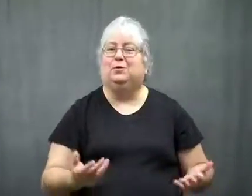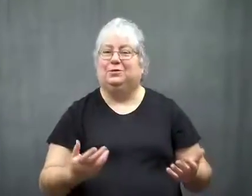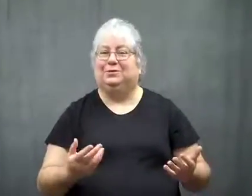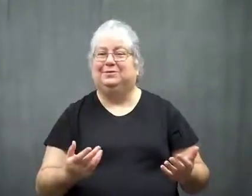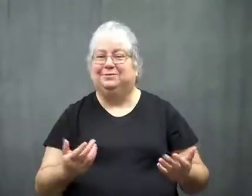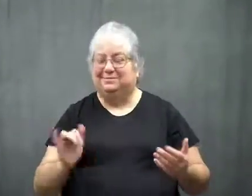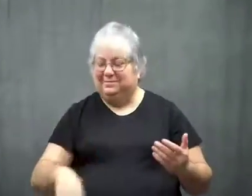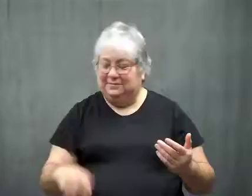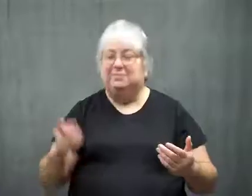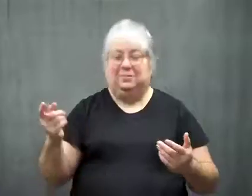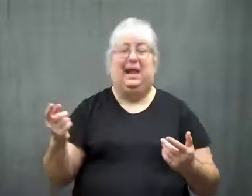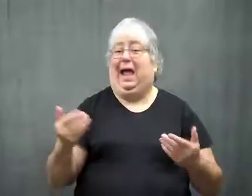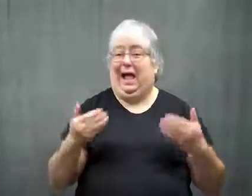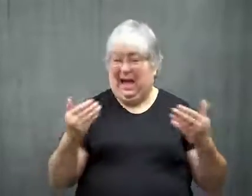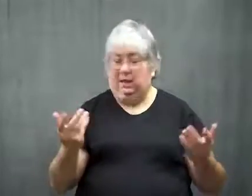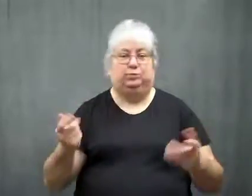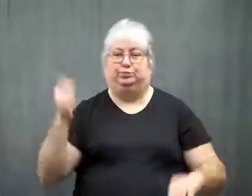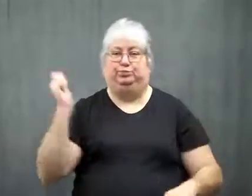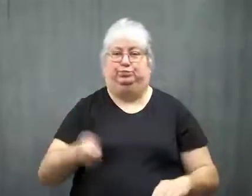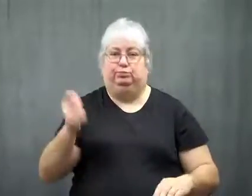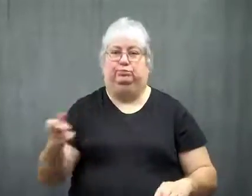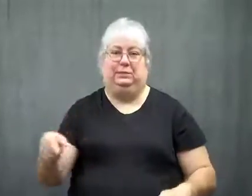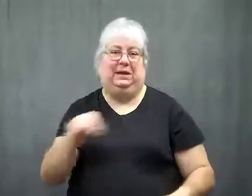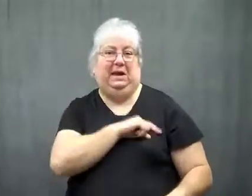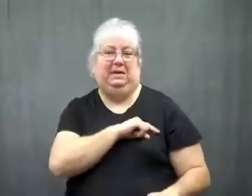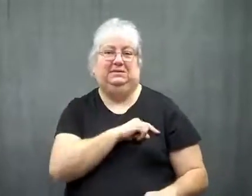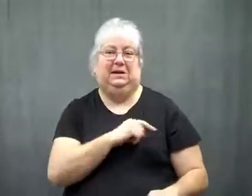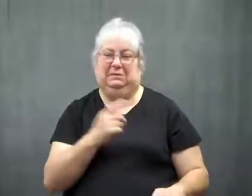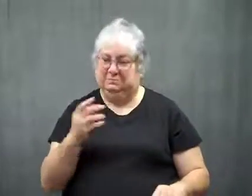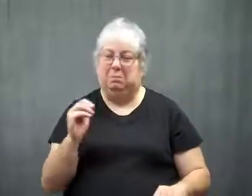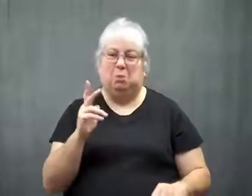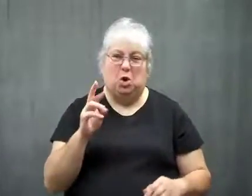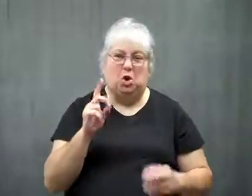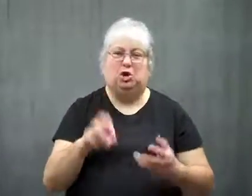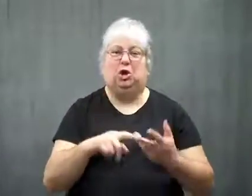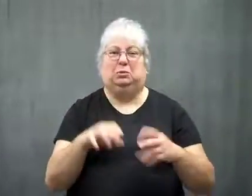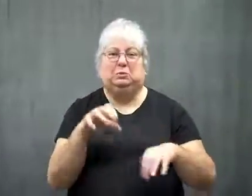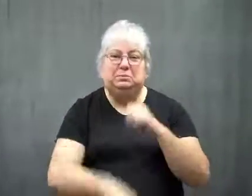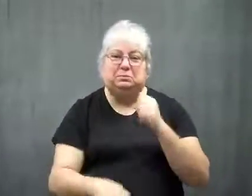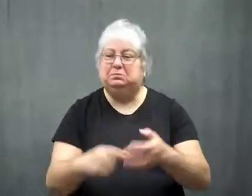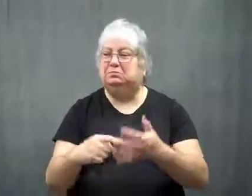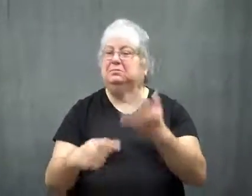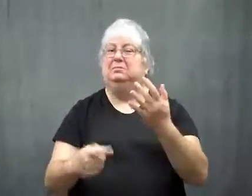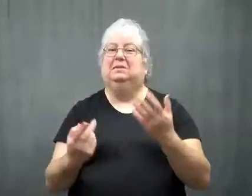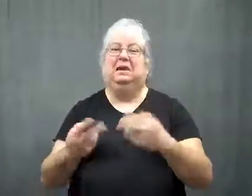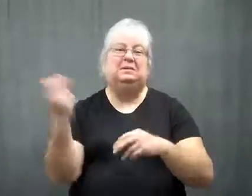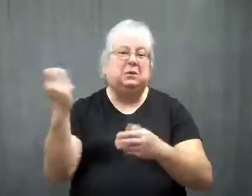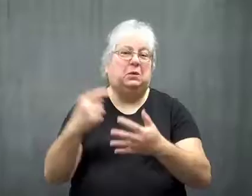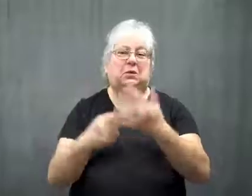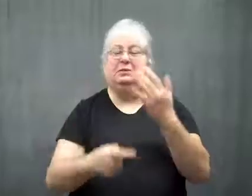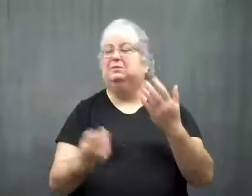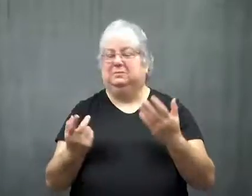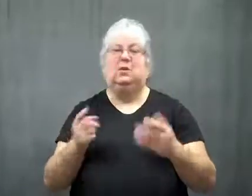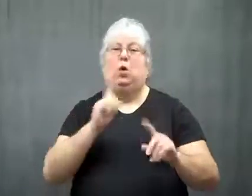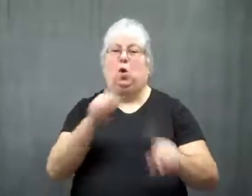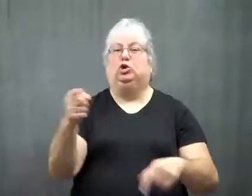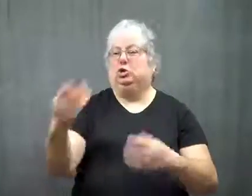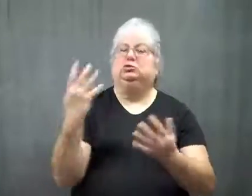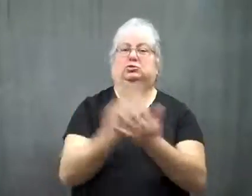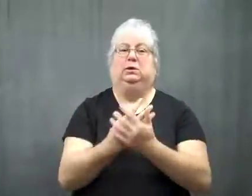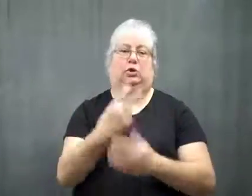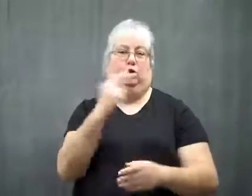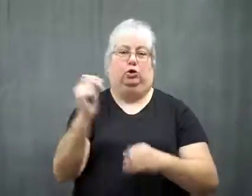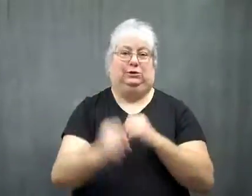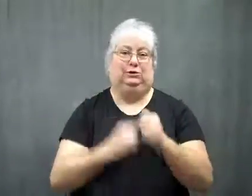He was convicted of murder, rape, theft and other charges.